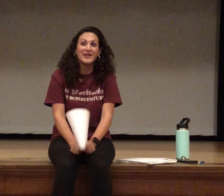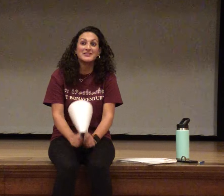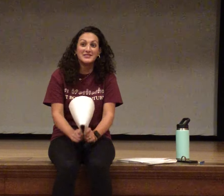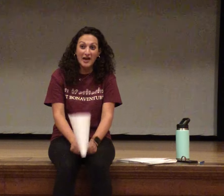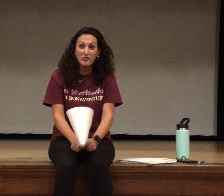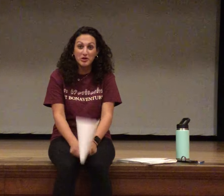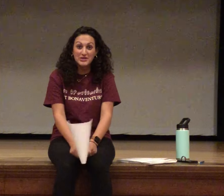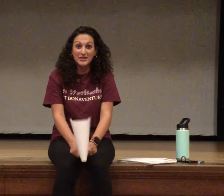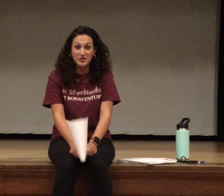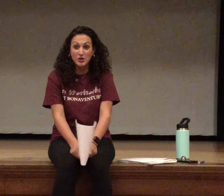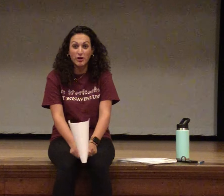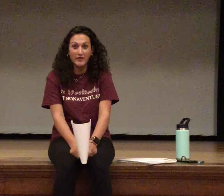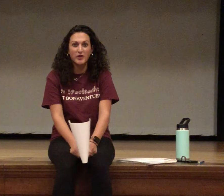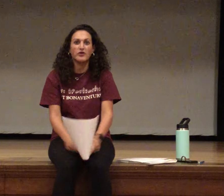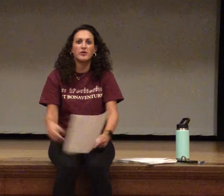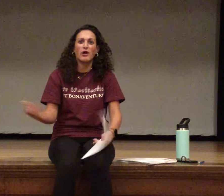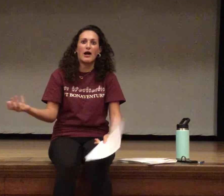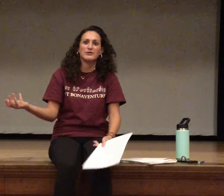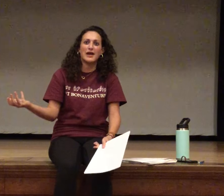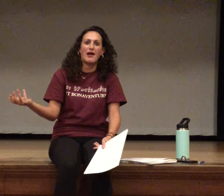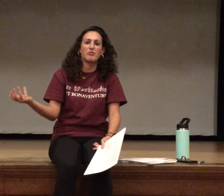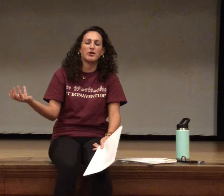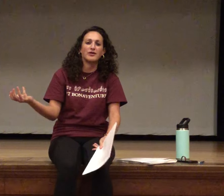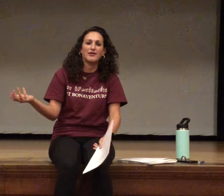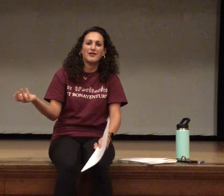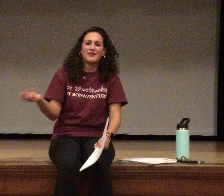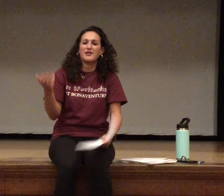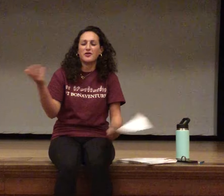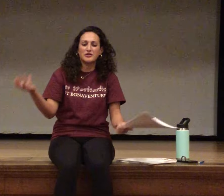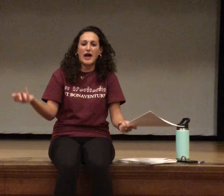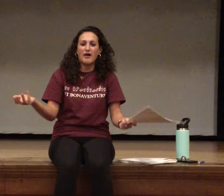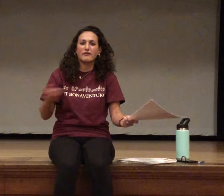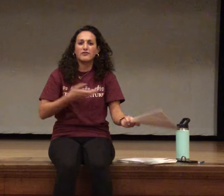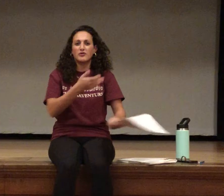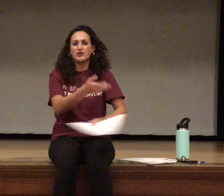that is a deaf person interpreting that and you're like well how is that happening they're deaf don't